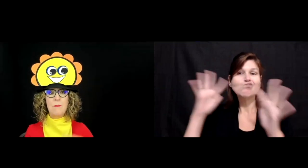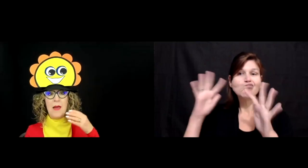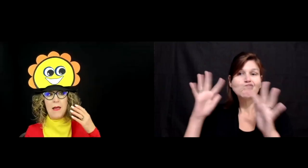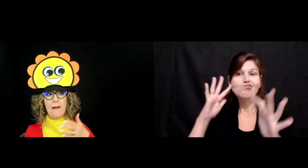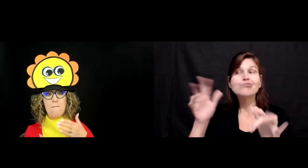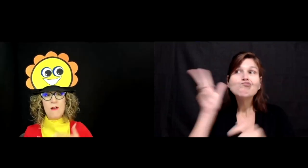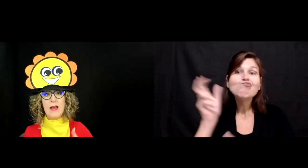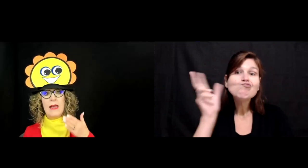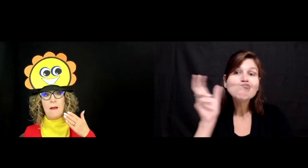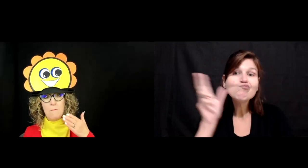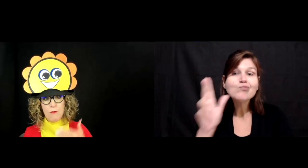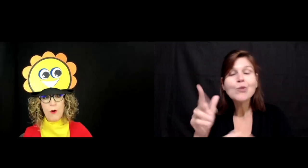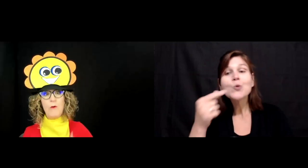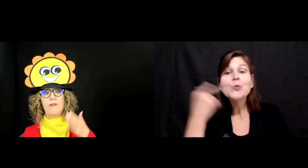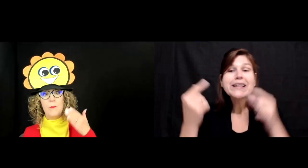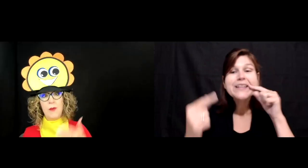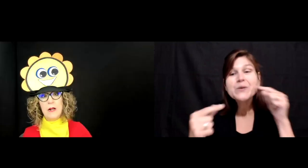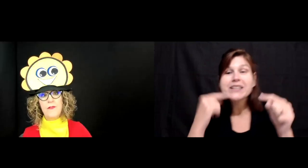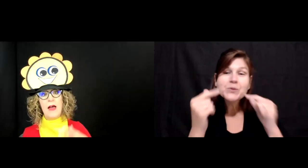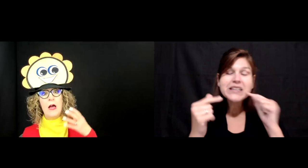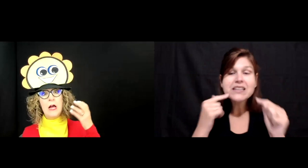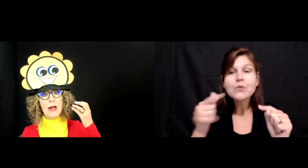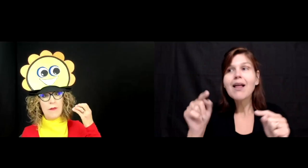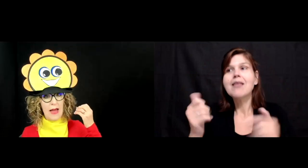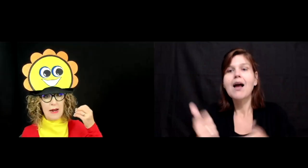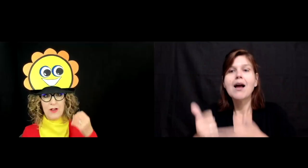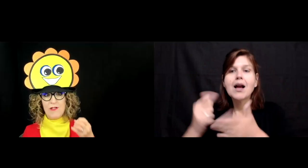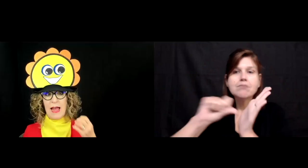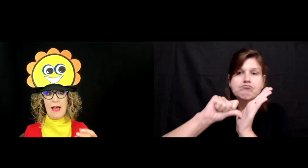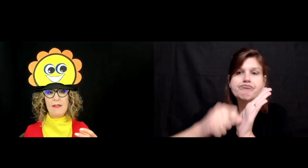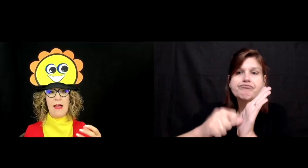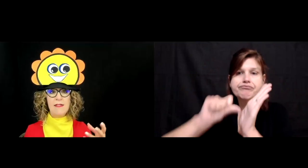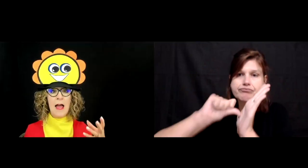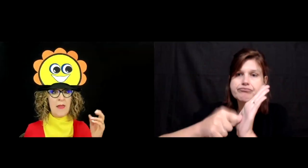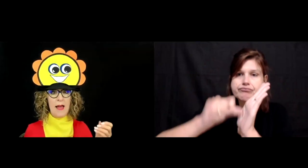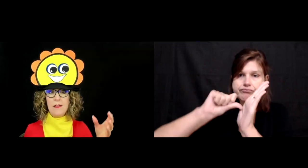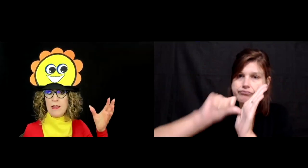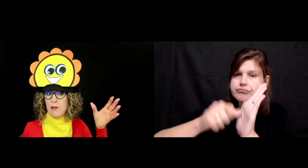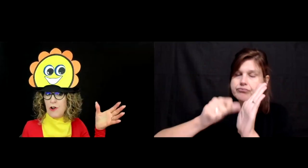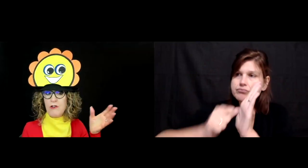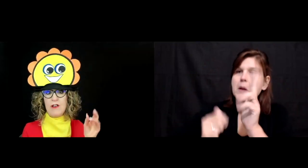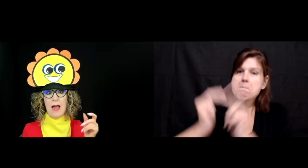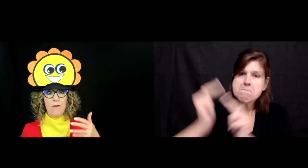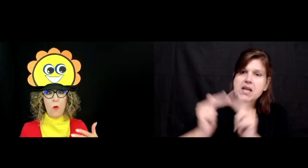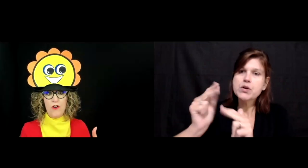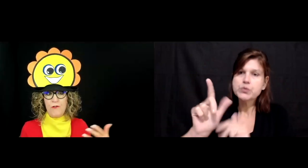it really proves to build that literacy access. And there's children now who've watched